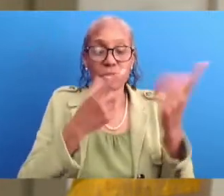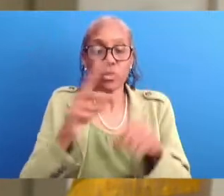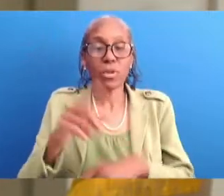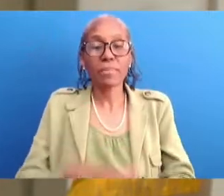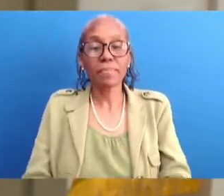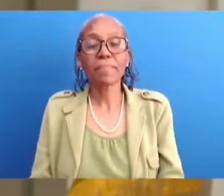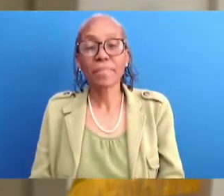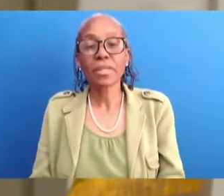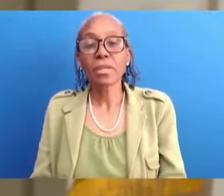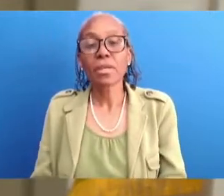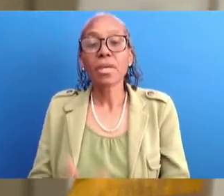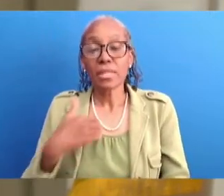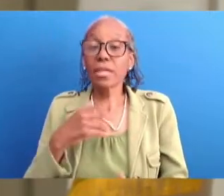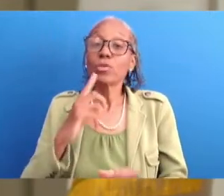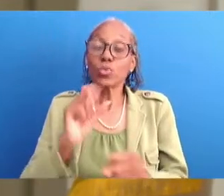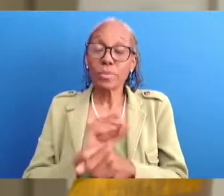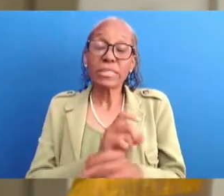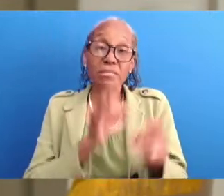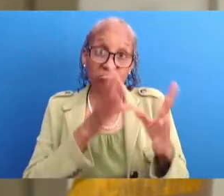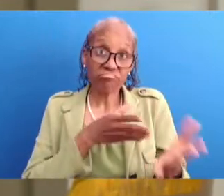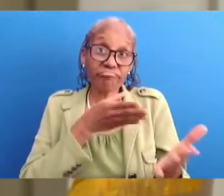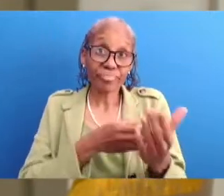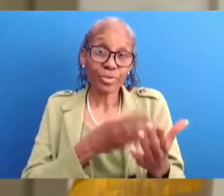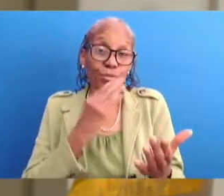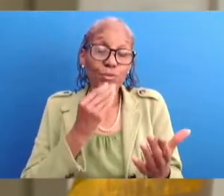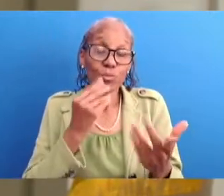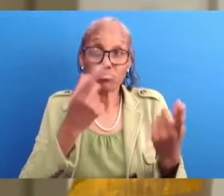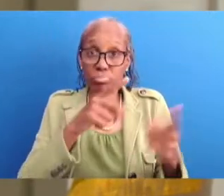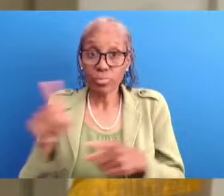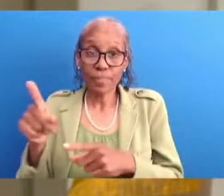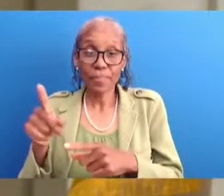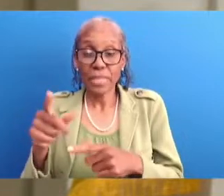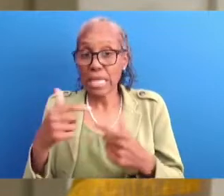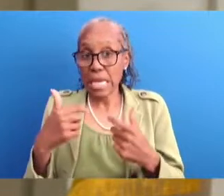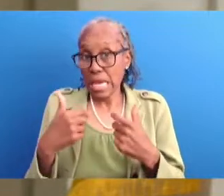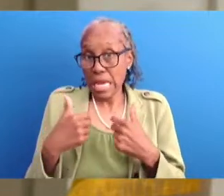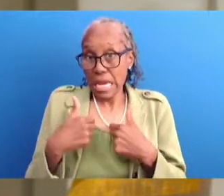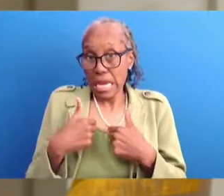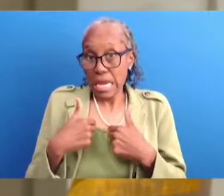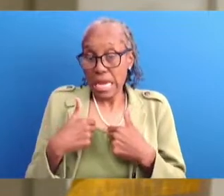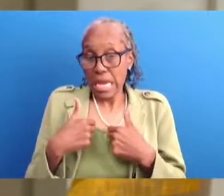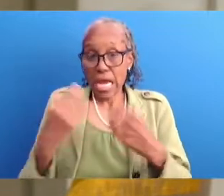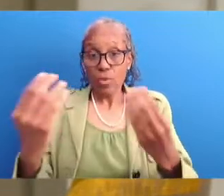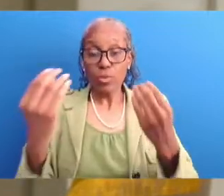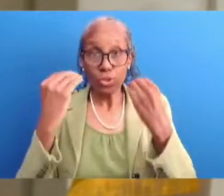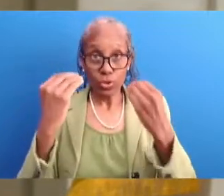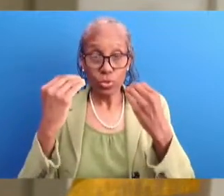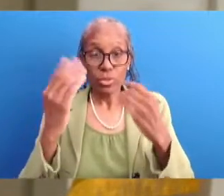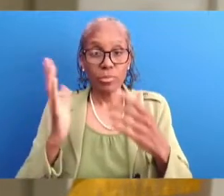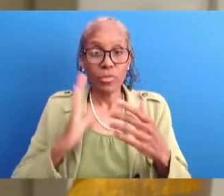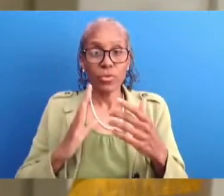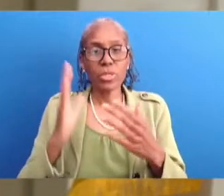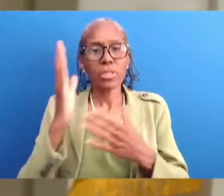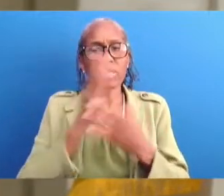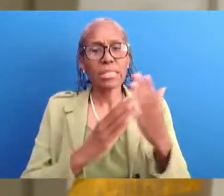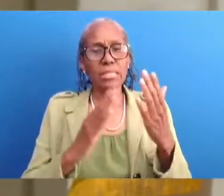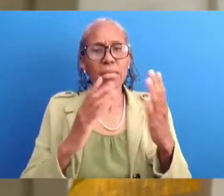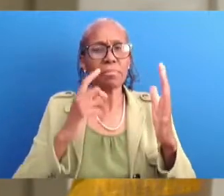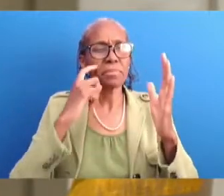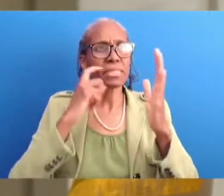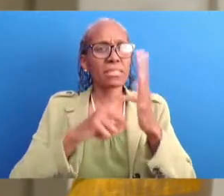BECAUSE SOME PEOPLE JUST DON'T